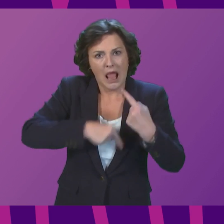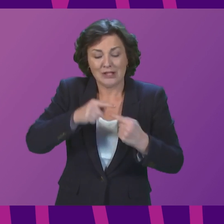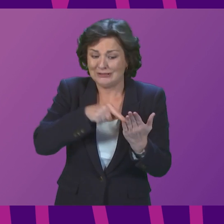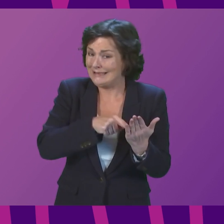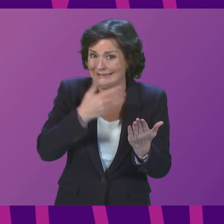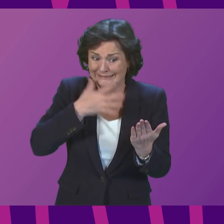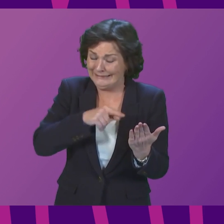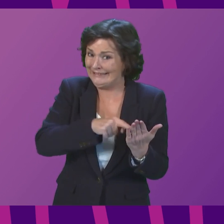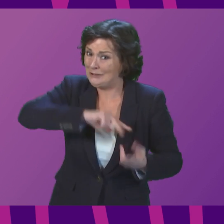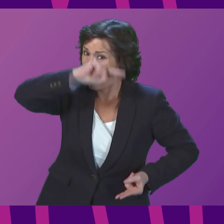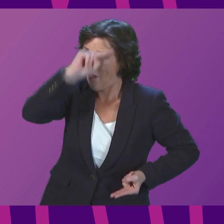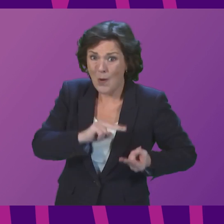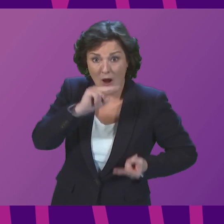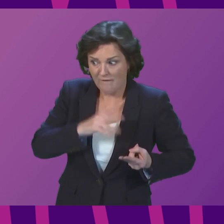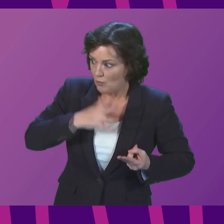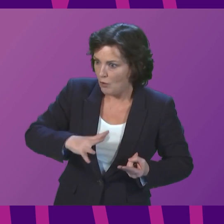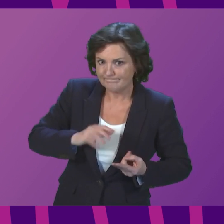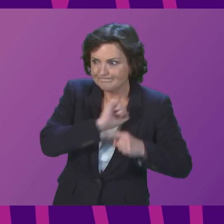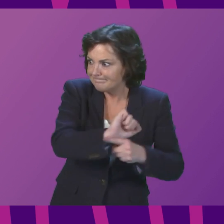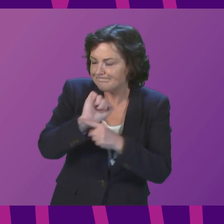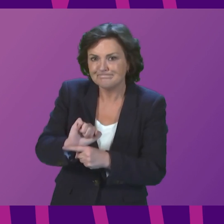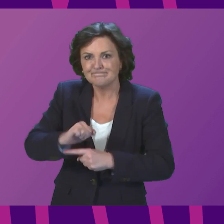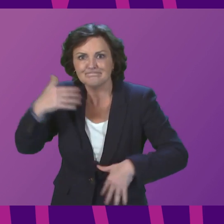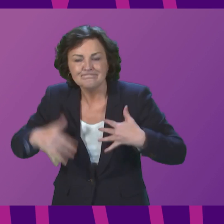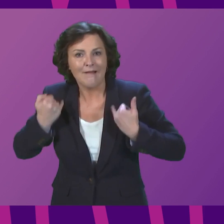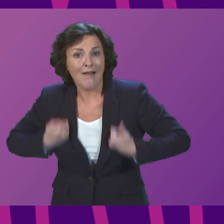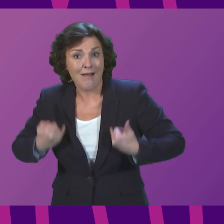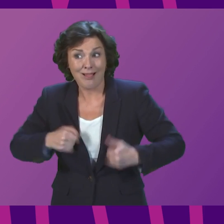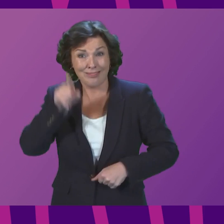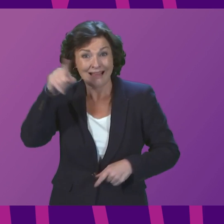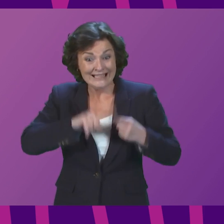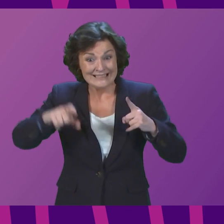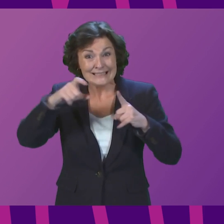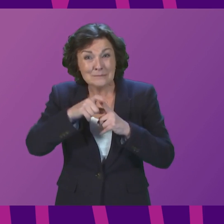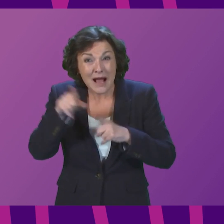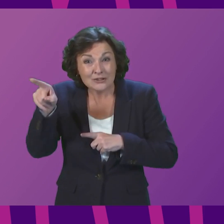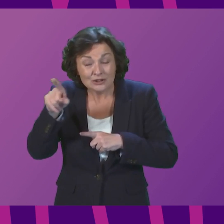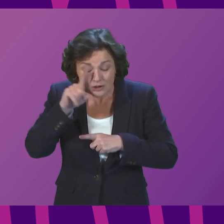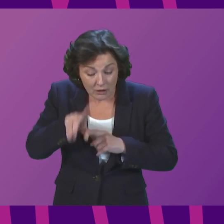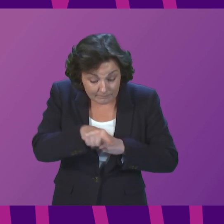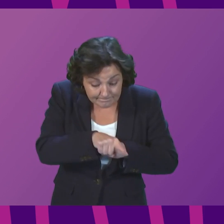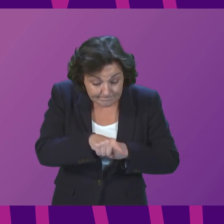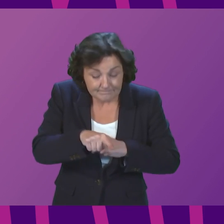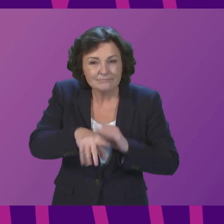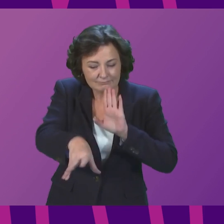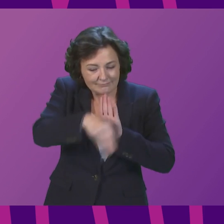Even now, Bearsden’s air quality management area is recording air pollution at three times the WHO’s new recommended limit.